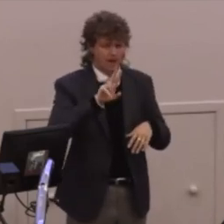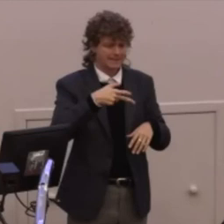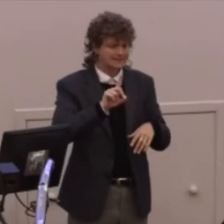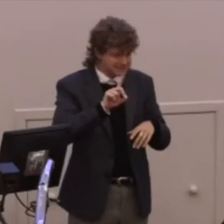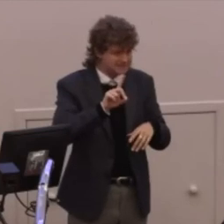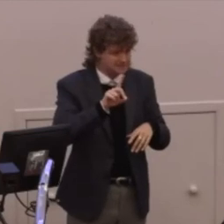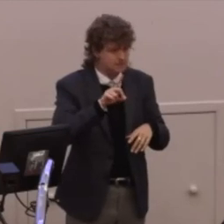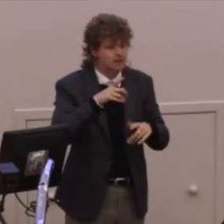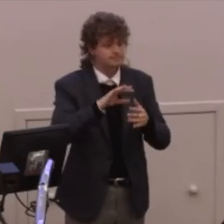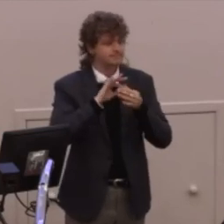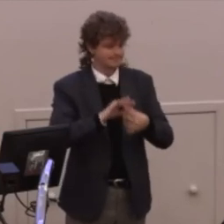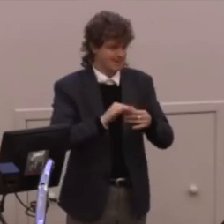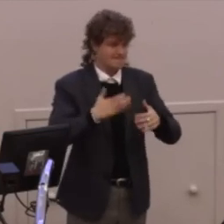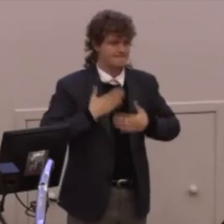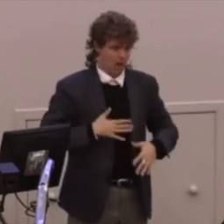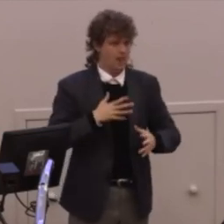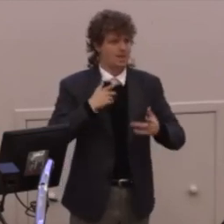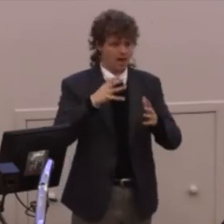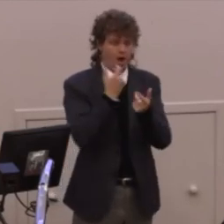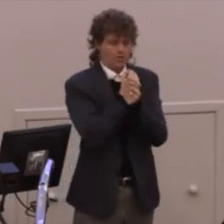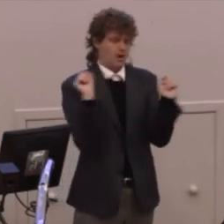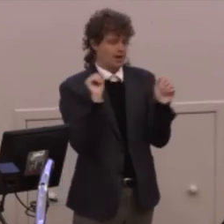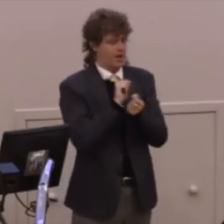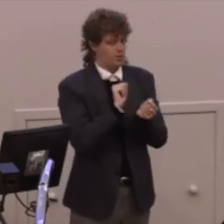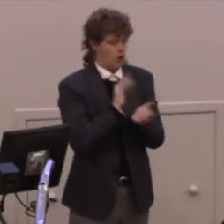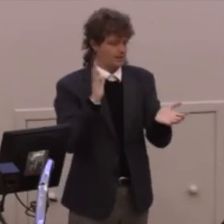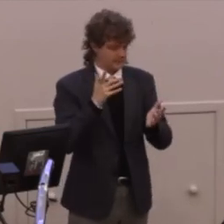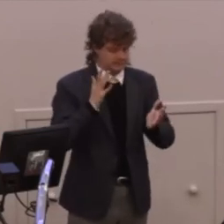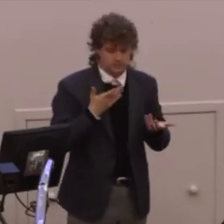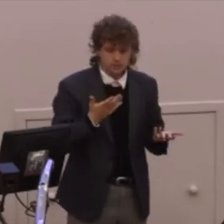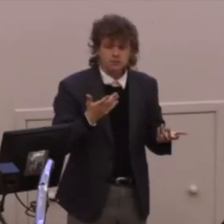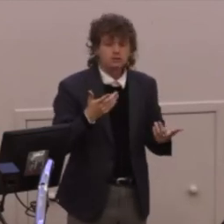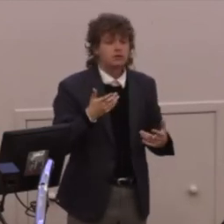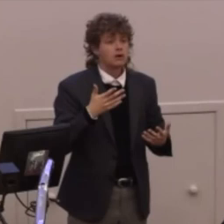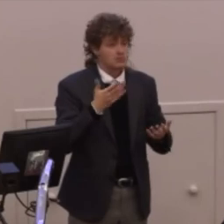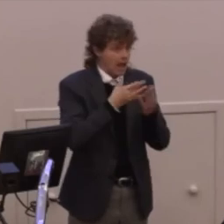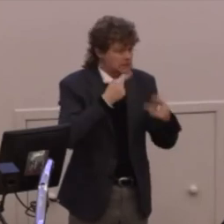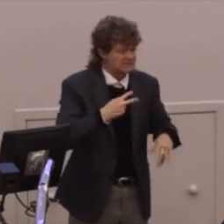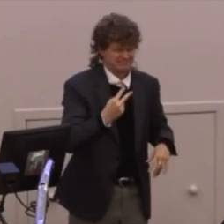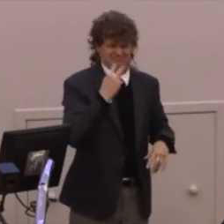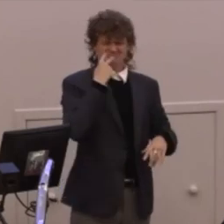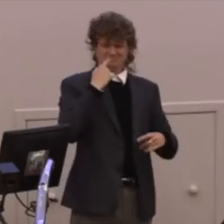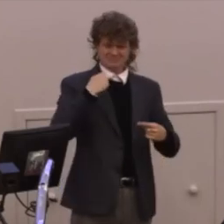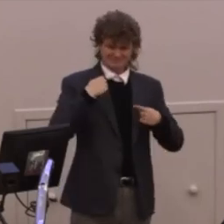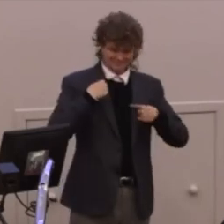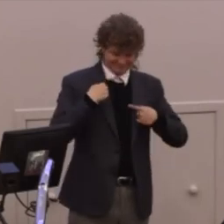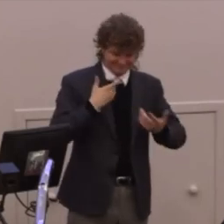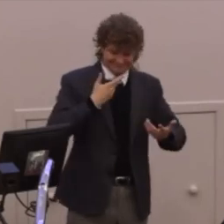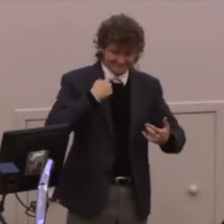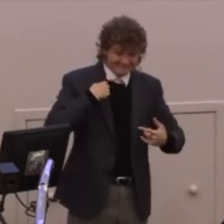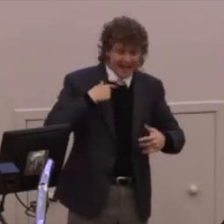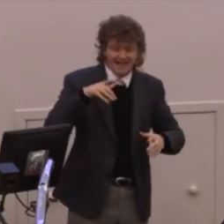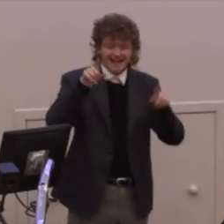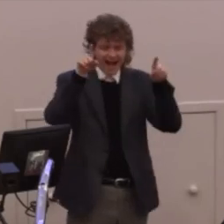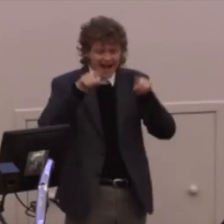So all of you might be wondering why me, a brown disabled and queer person living in